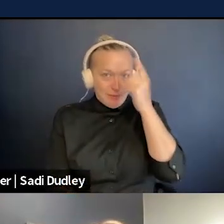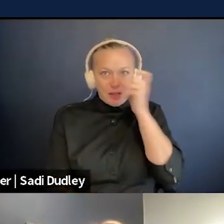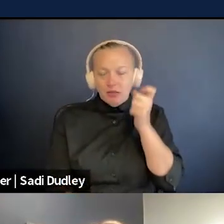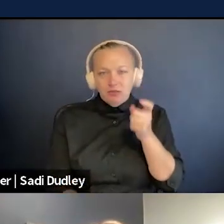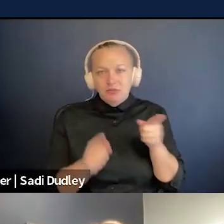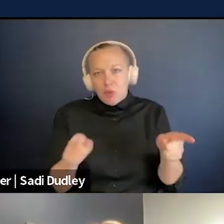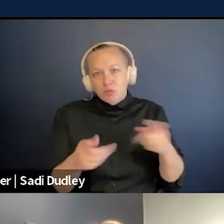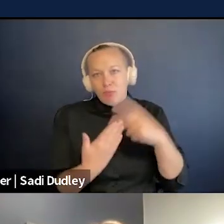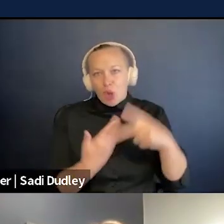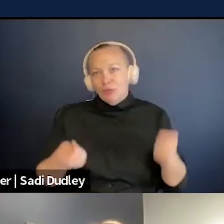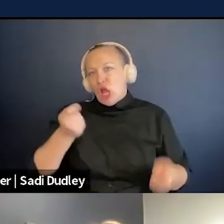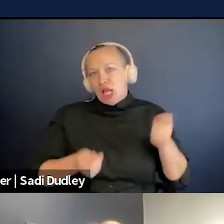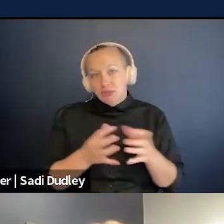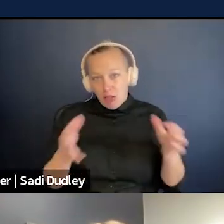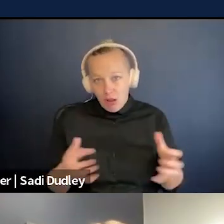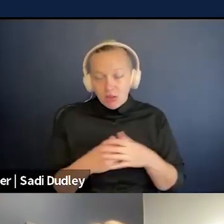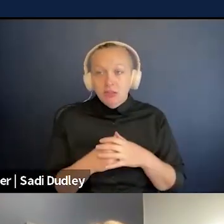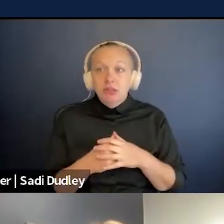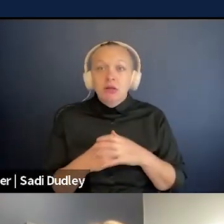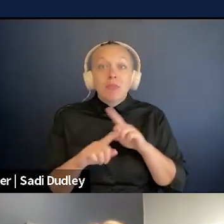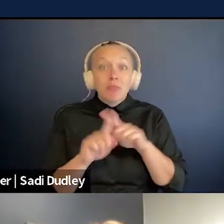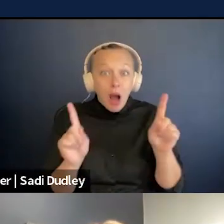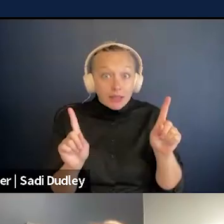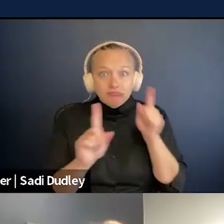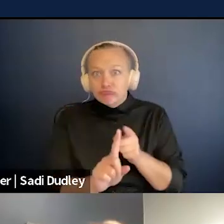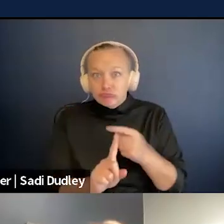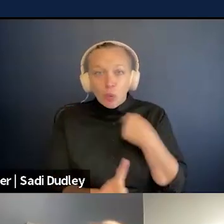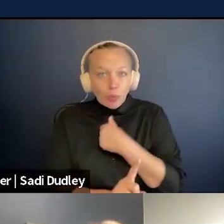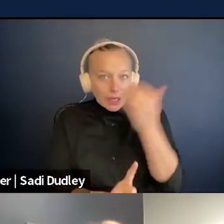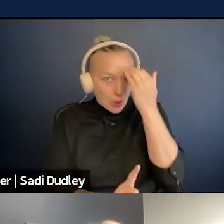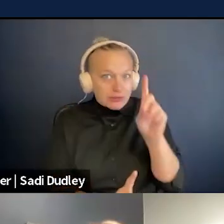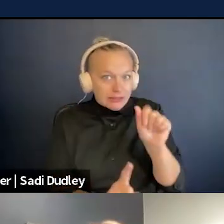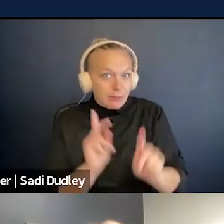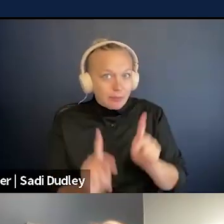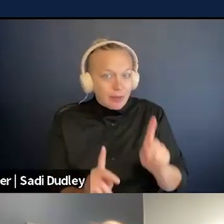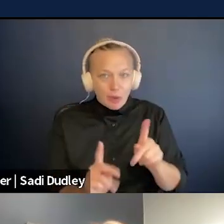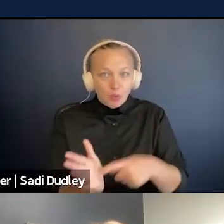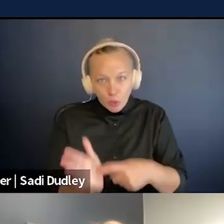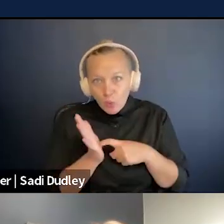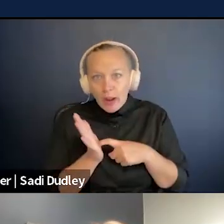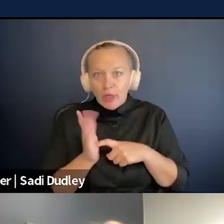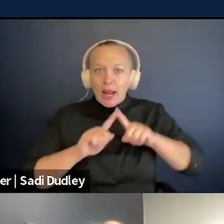But we know that a lot of disabled people require and rely on.